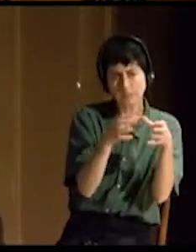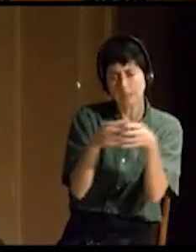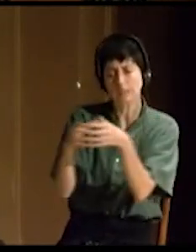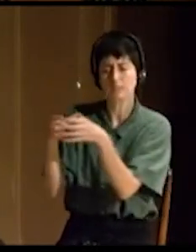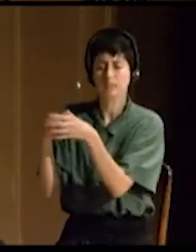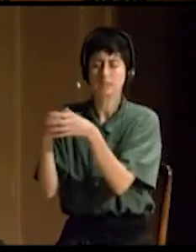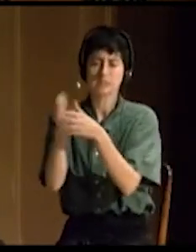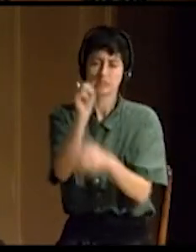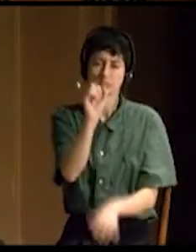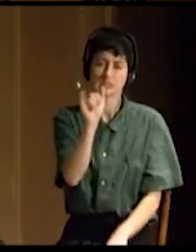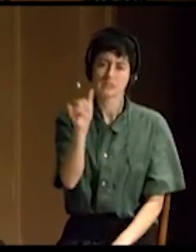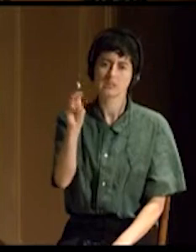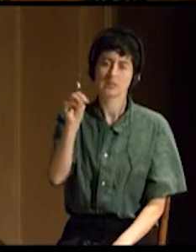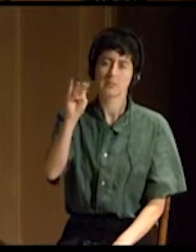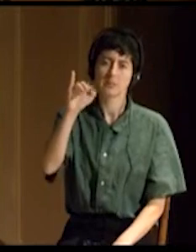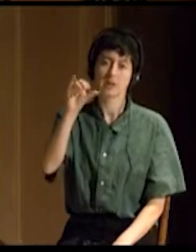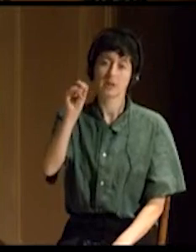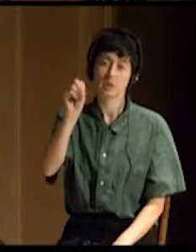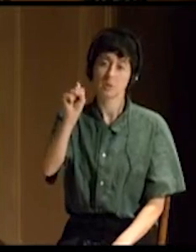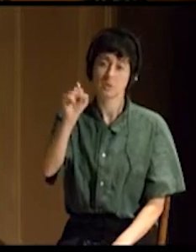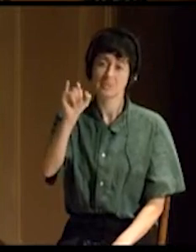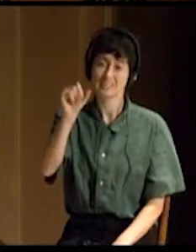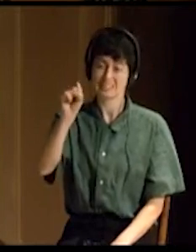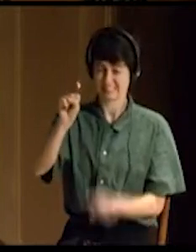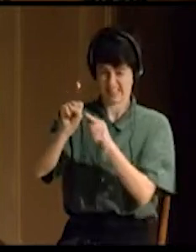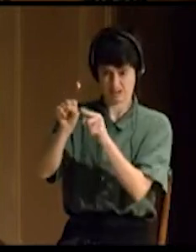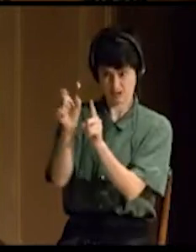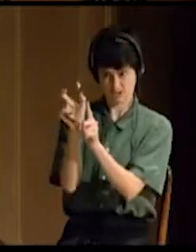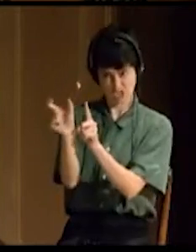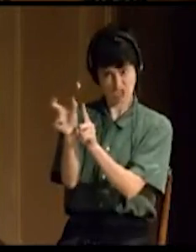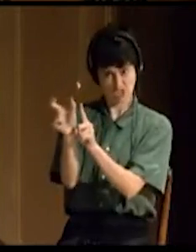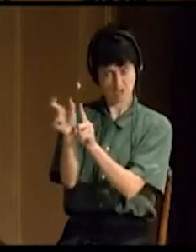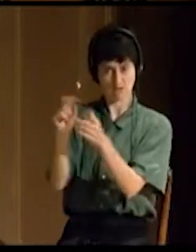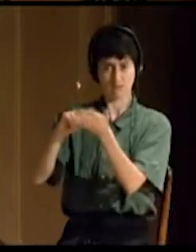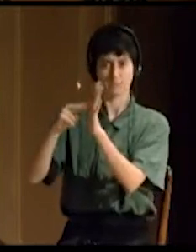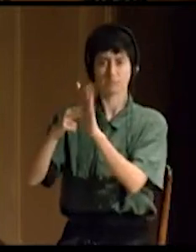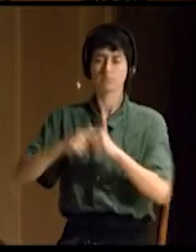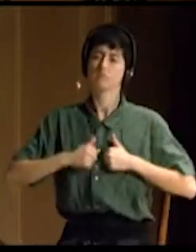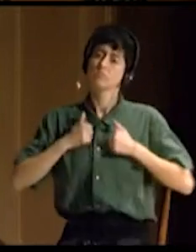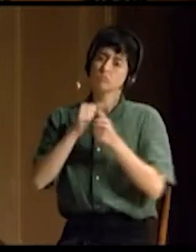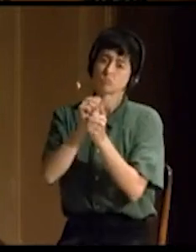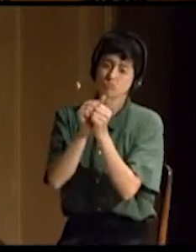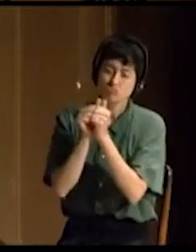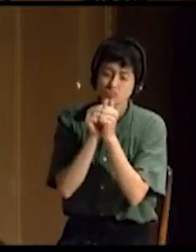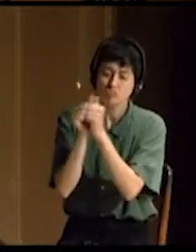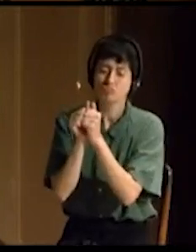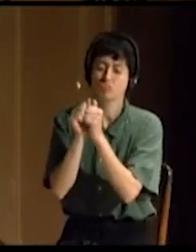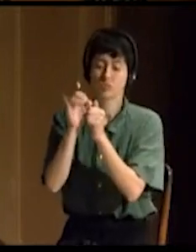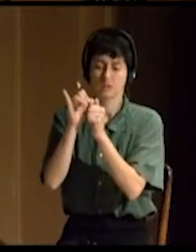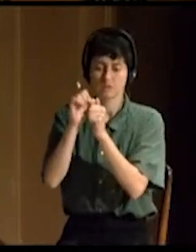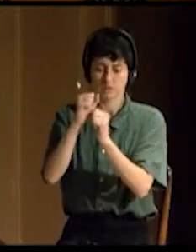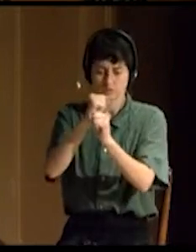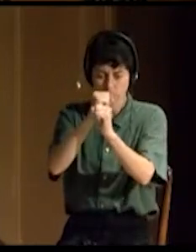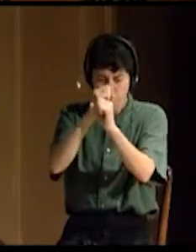Only when you look really up close in a lichen, you are able to see that it's composed of cells of a fungus,